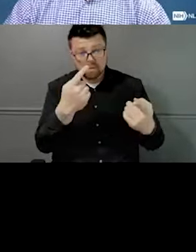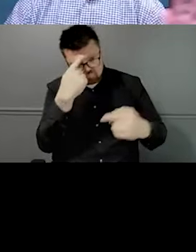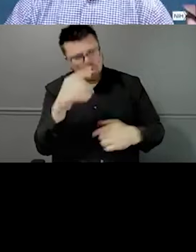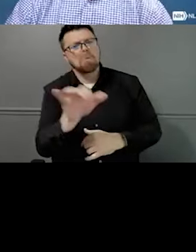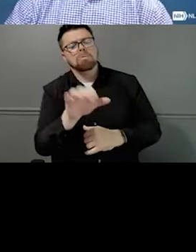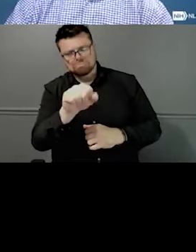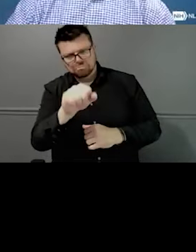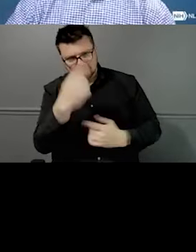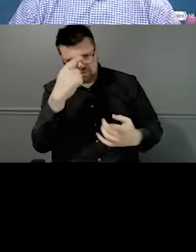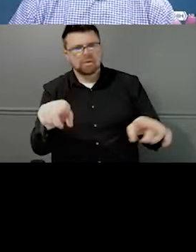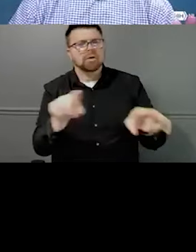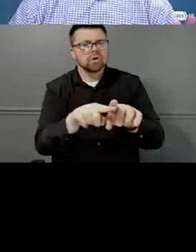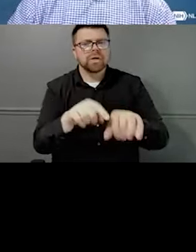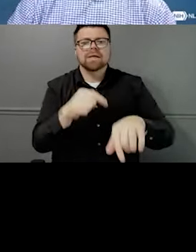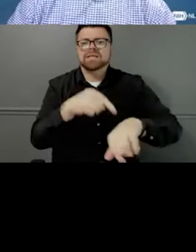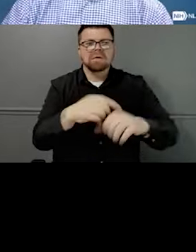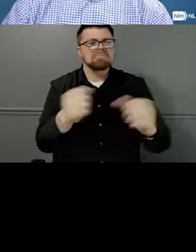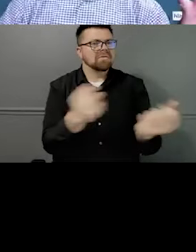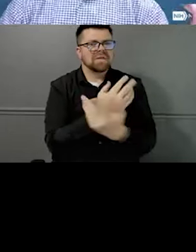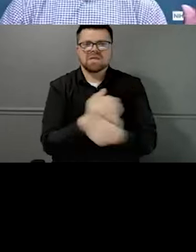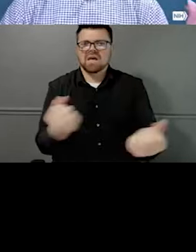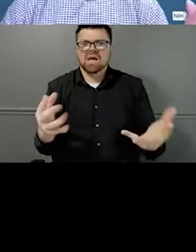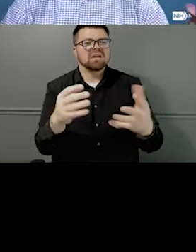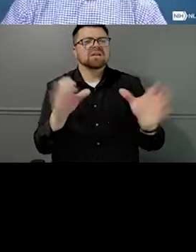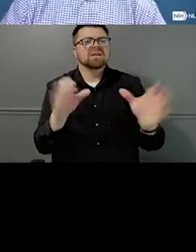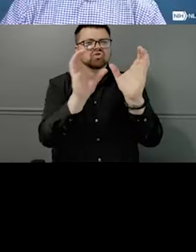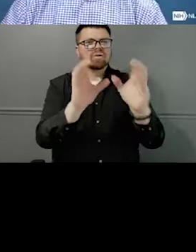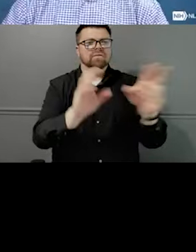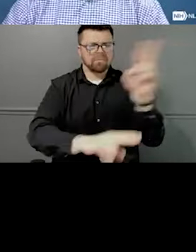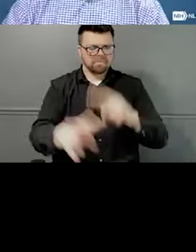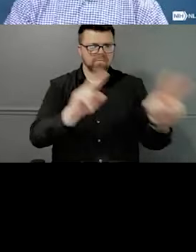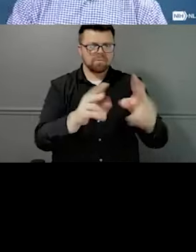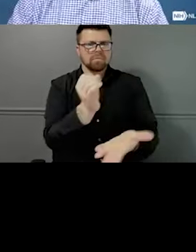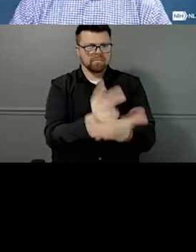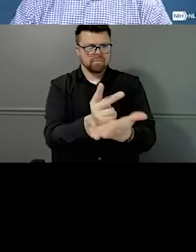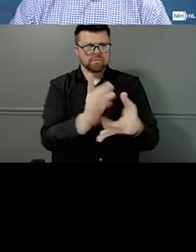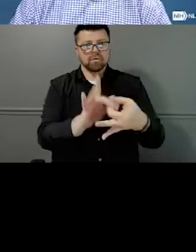that everything is certified according to the PI's review.